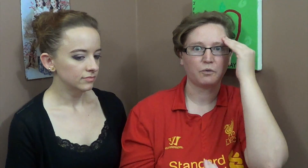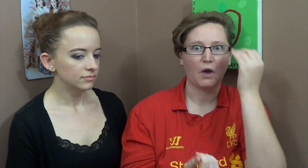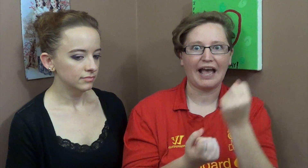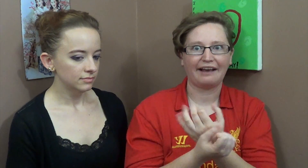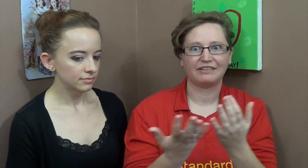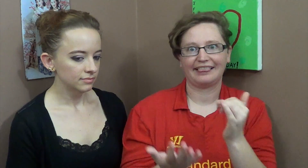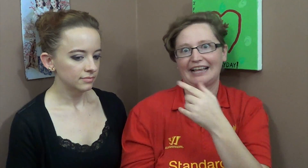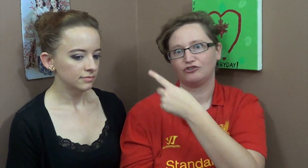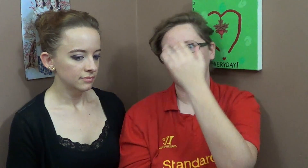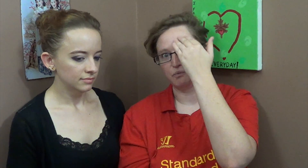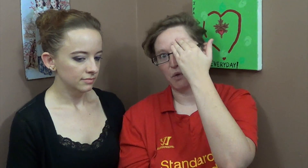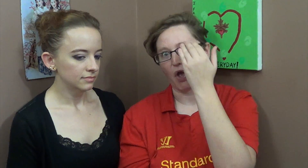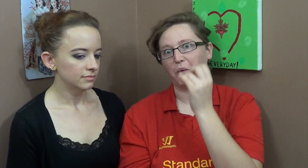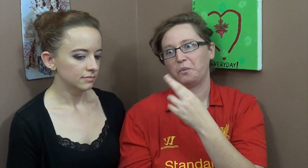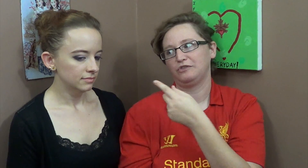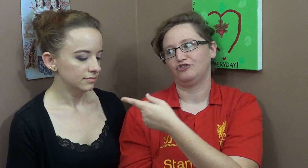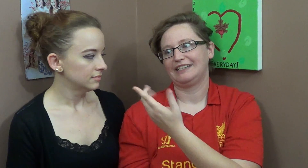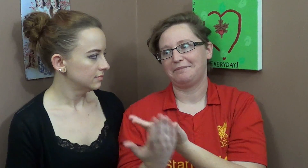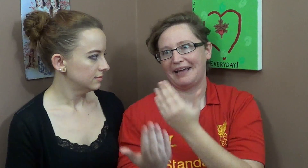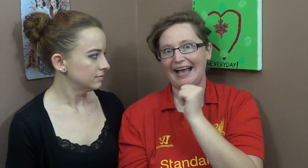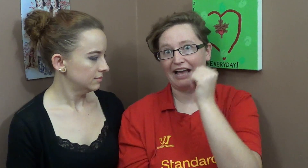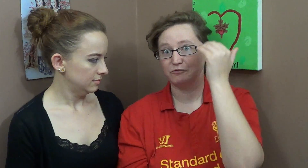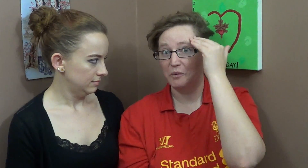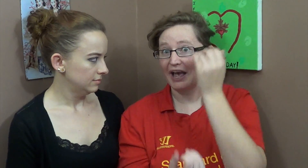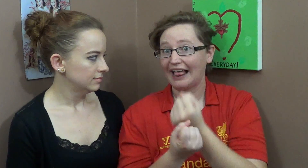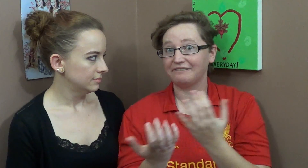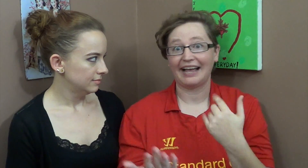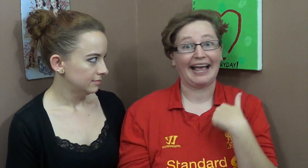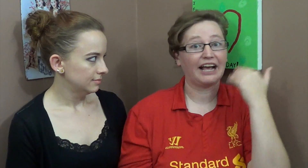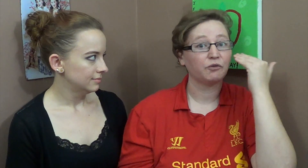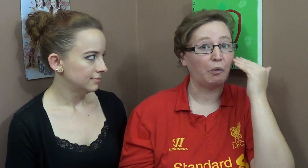not know everything she knows, and she might not know everything I know.